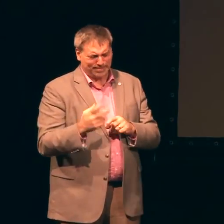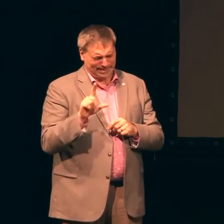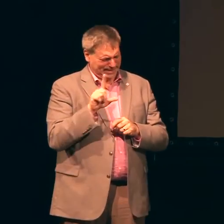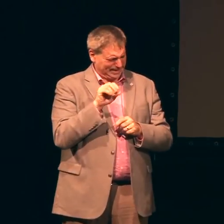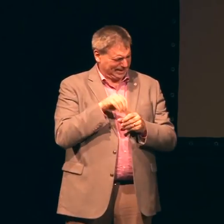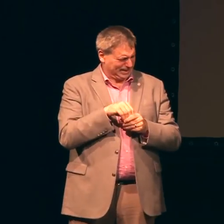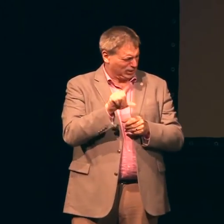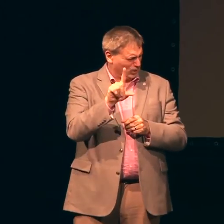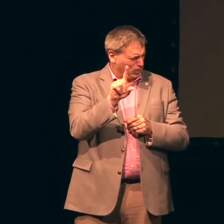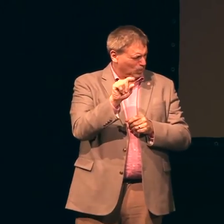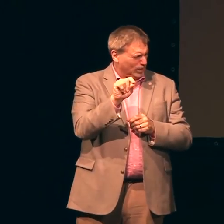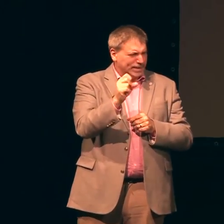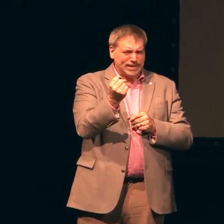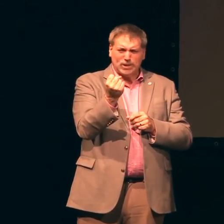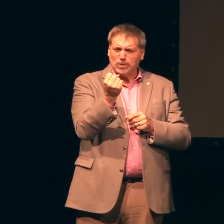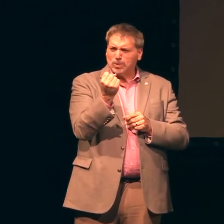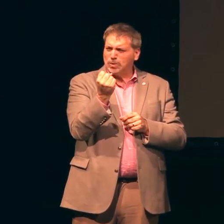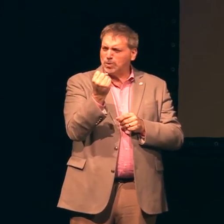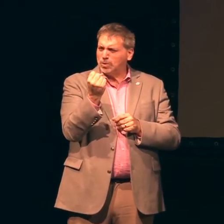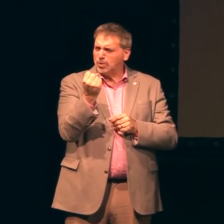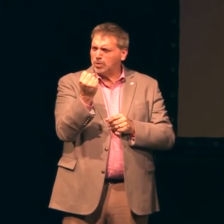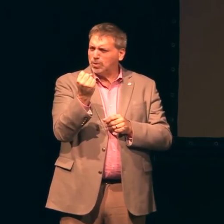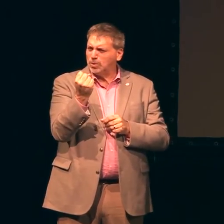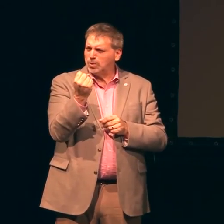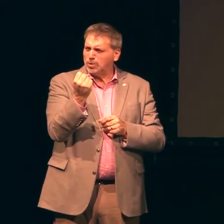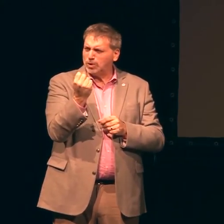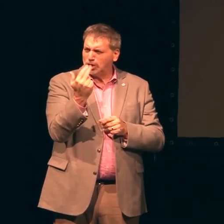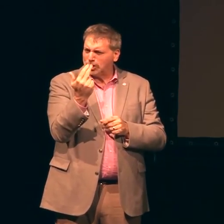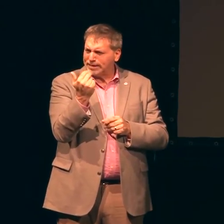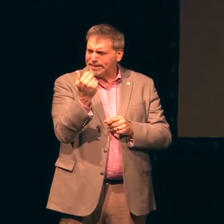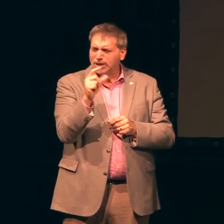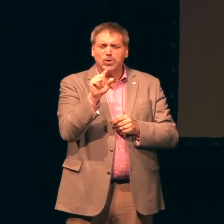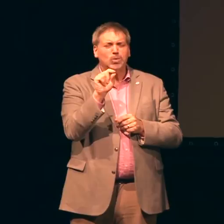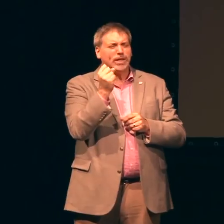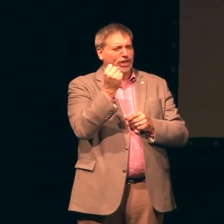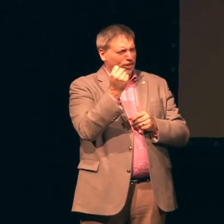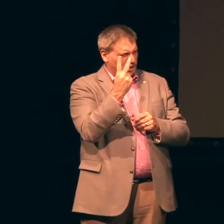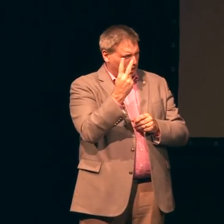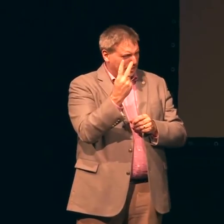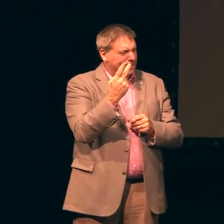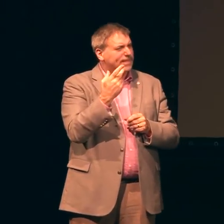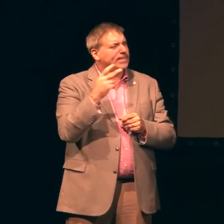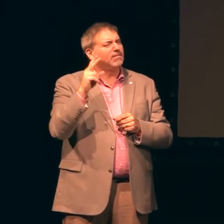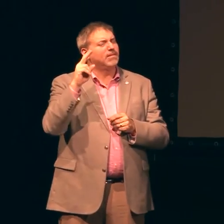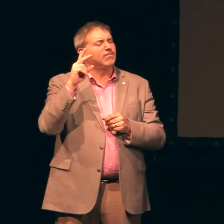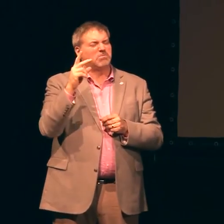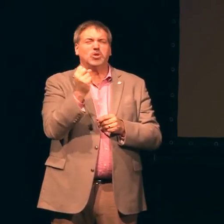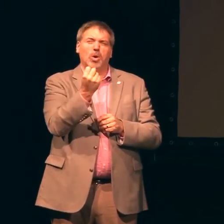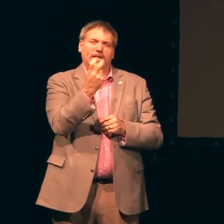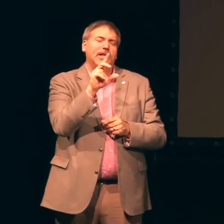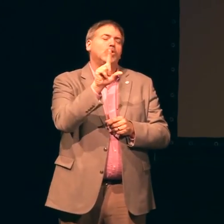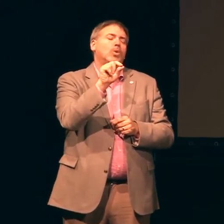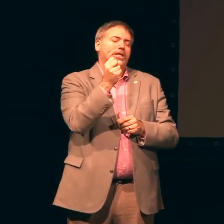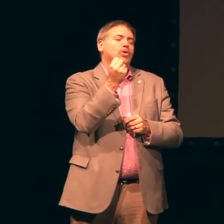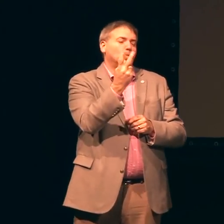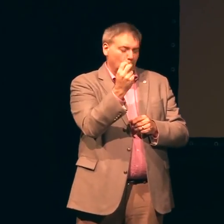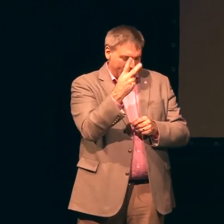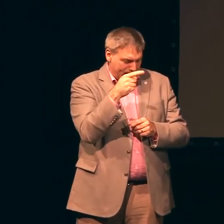finally changes started happening in, I believe it